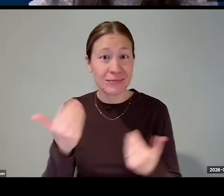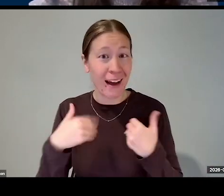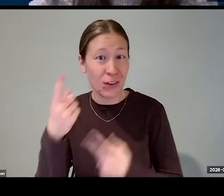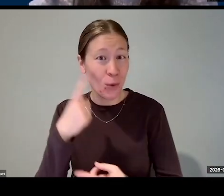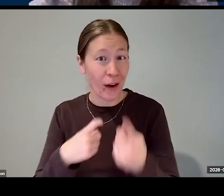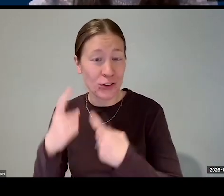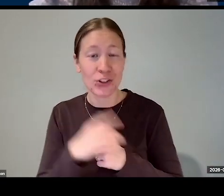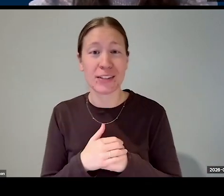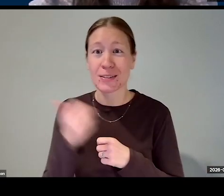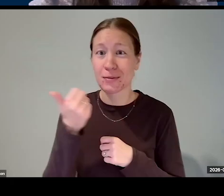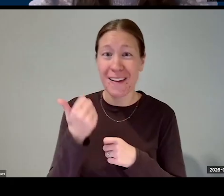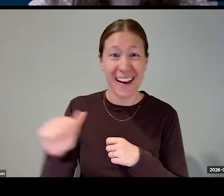that I can help answer.